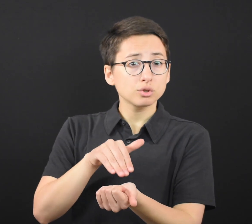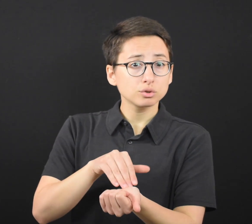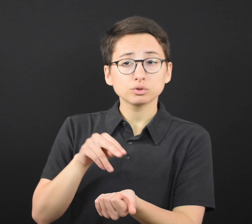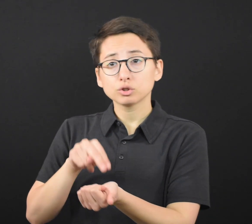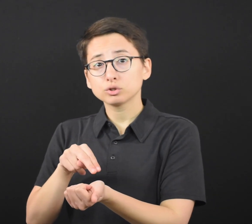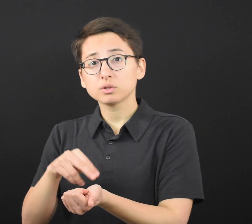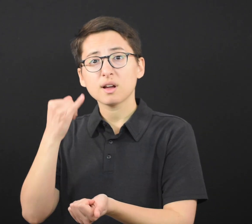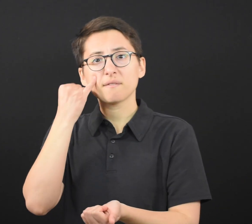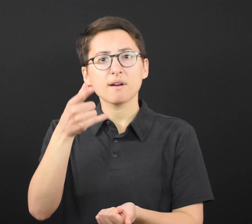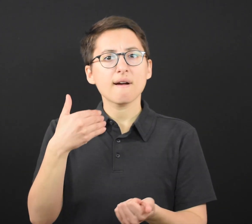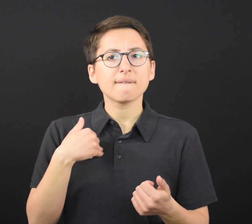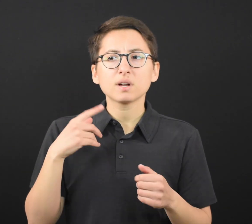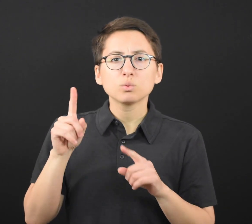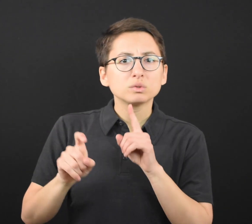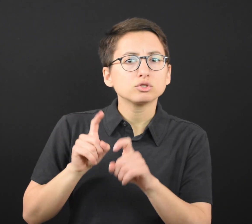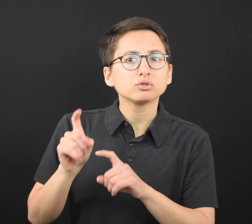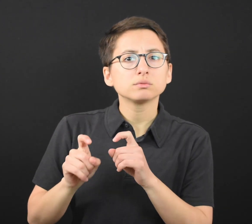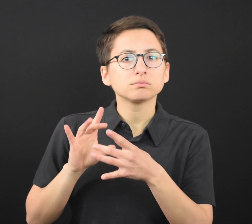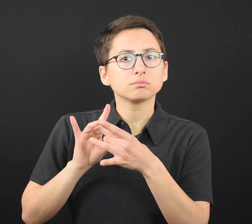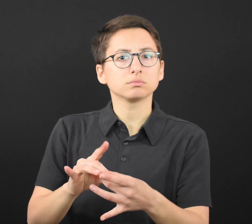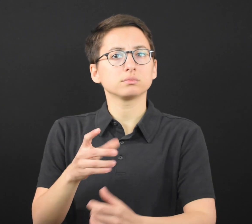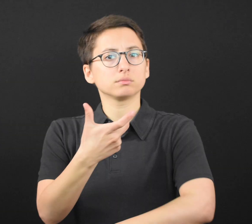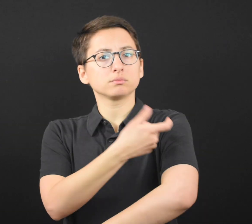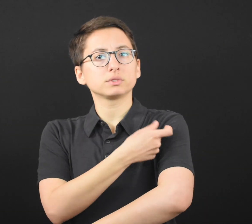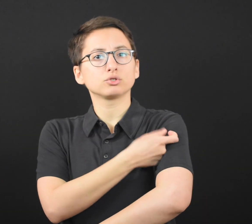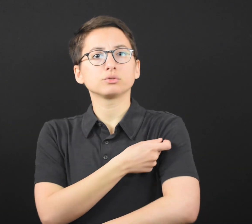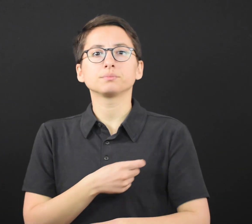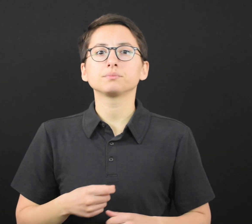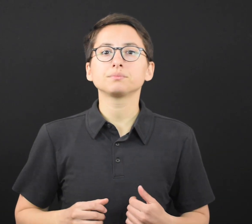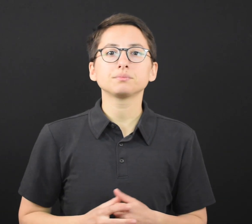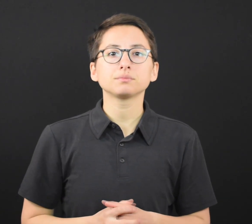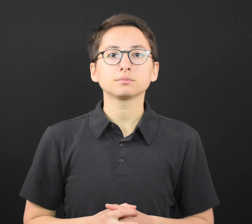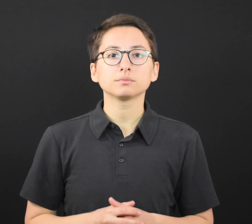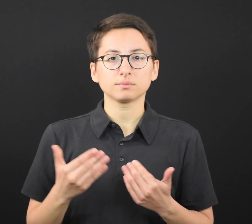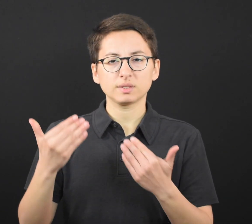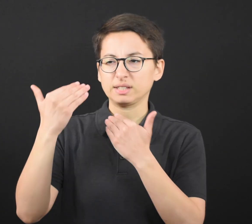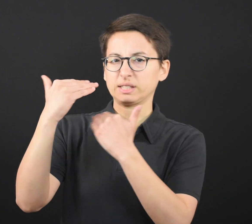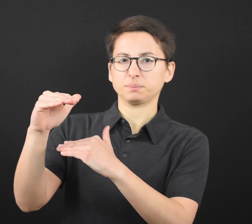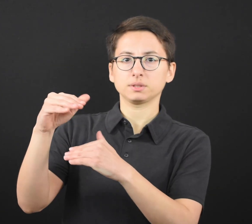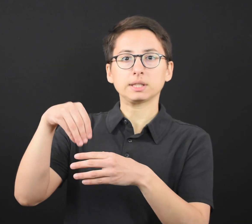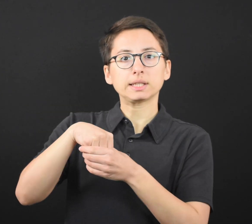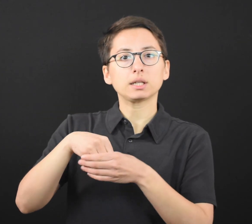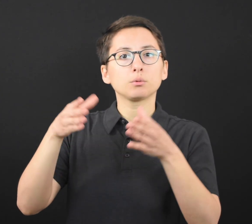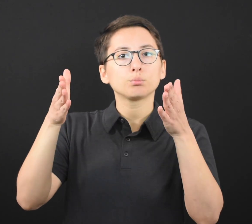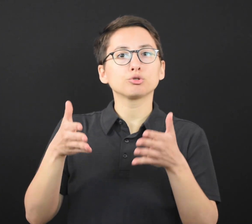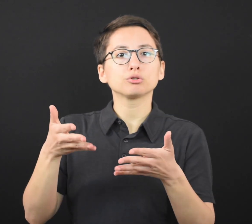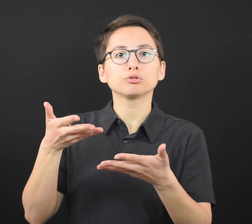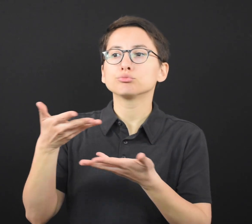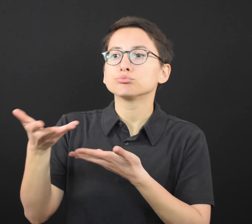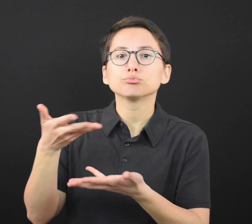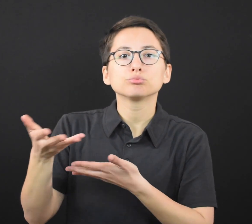you have questions about getting vaccinated. ● Limit in-person interactions with people